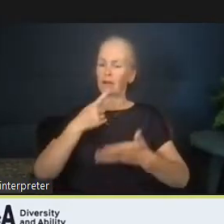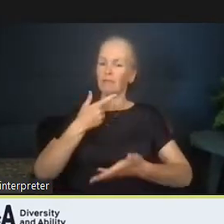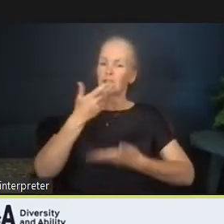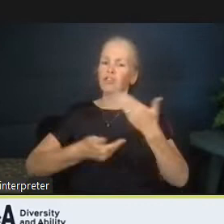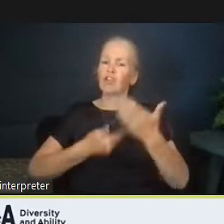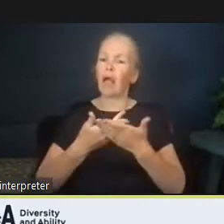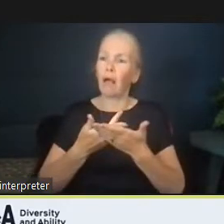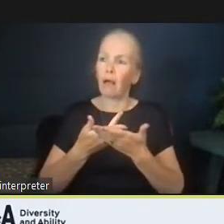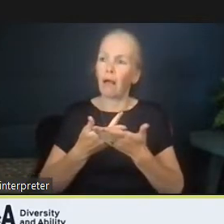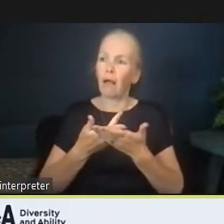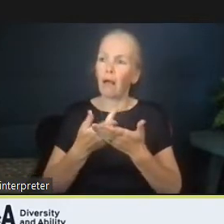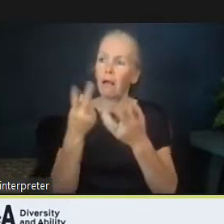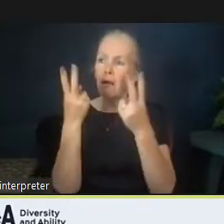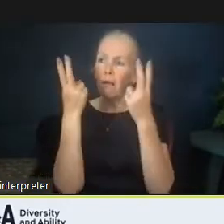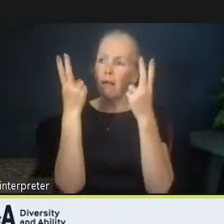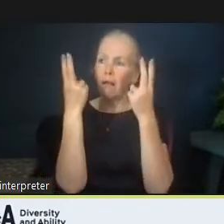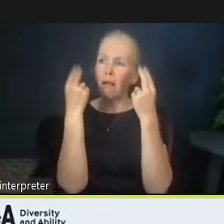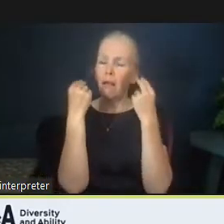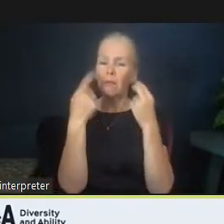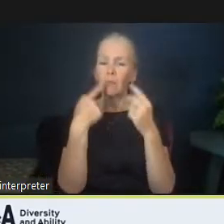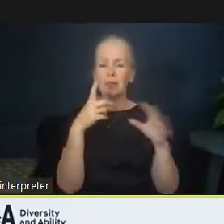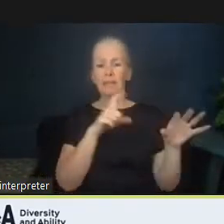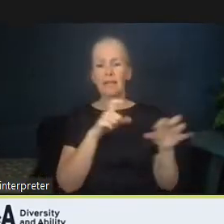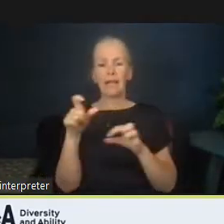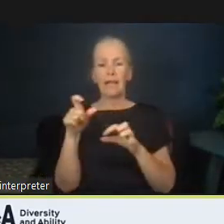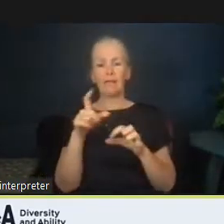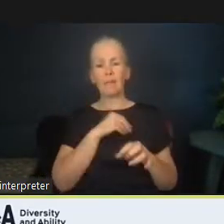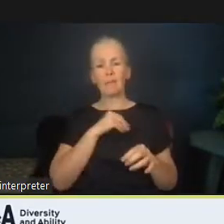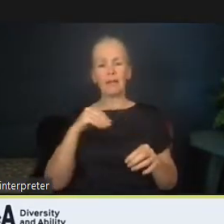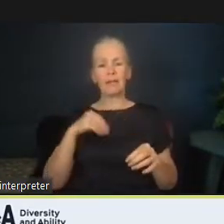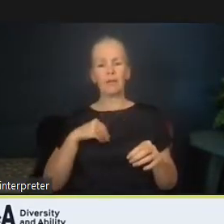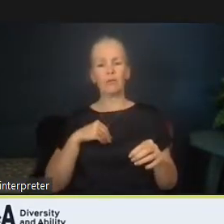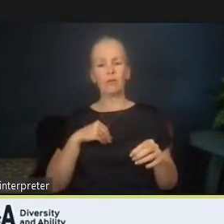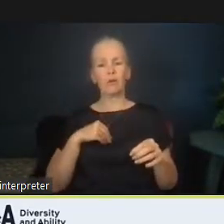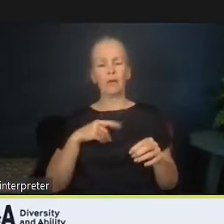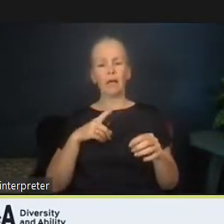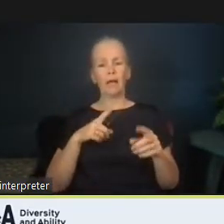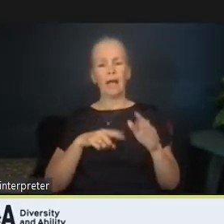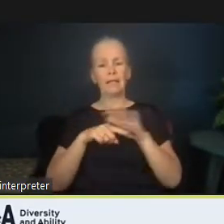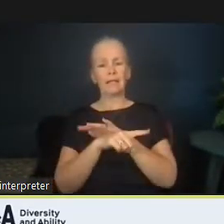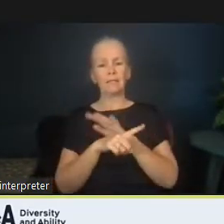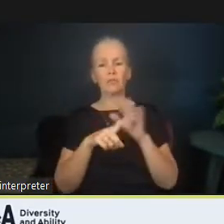No, we still have a medical exemption cause on our student visas in the UK, so it's something